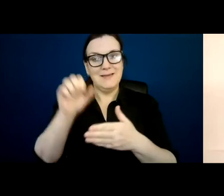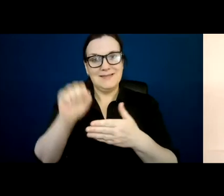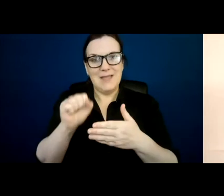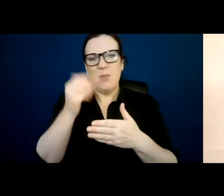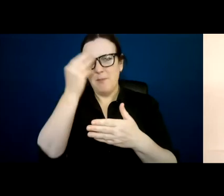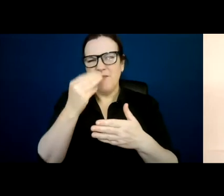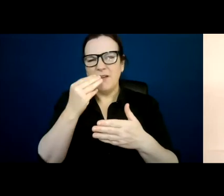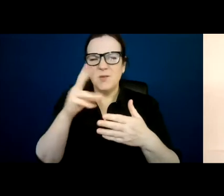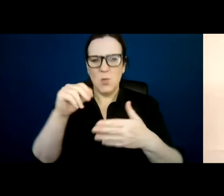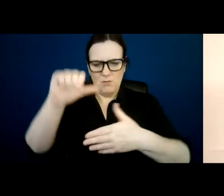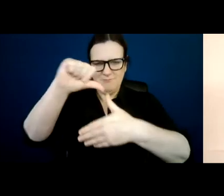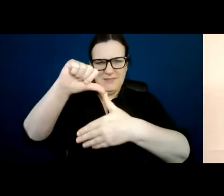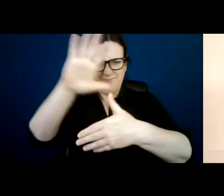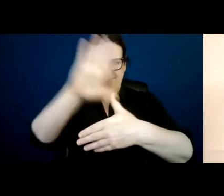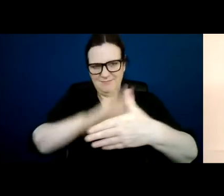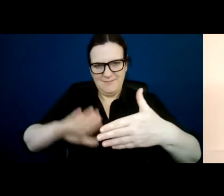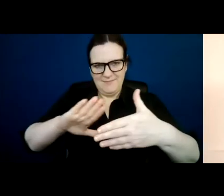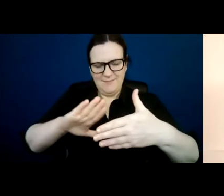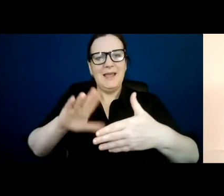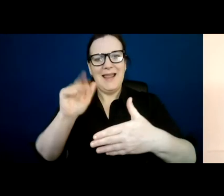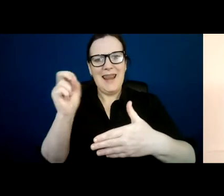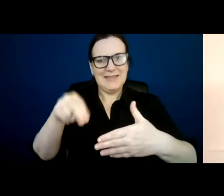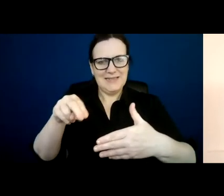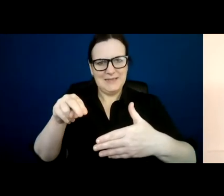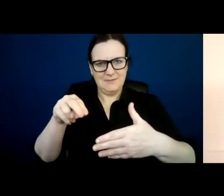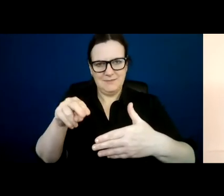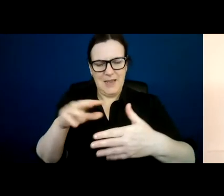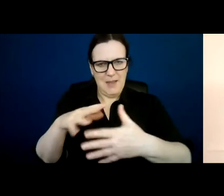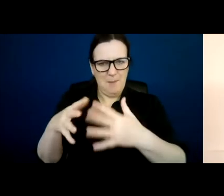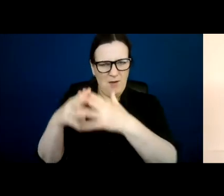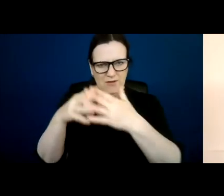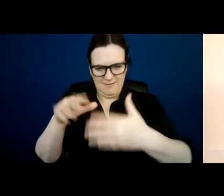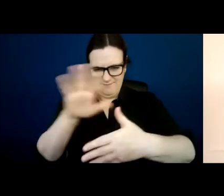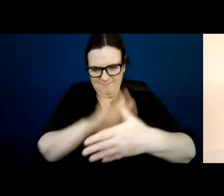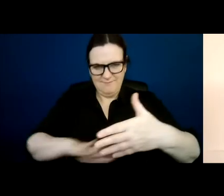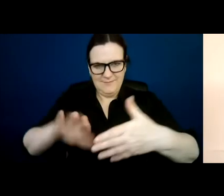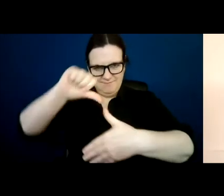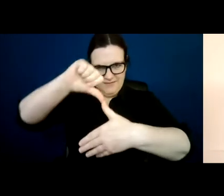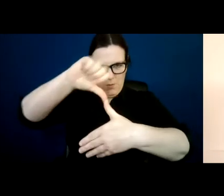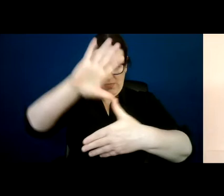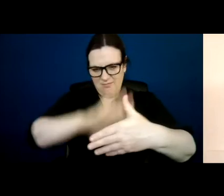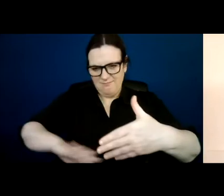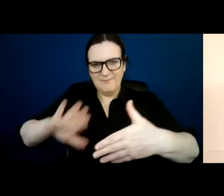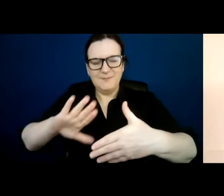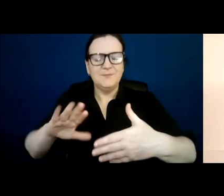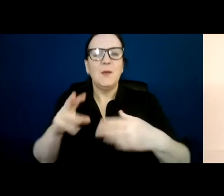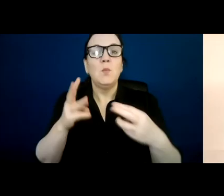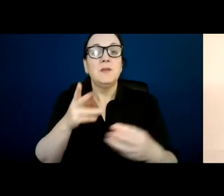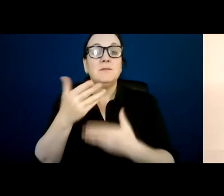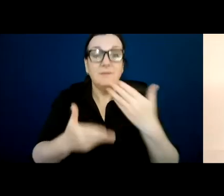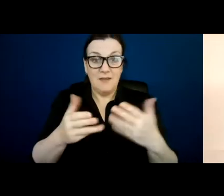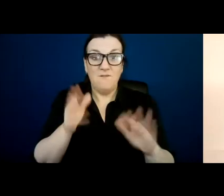just to include Costa Rica in that. I have prepared a presentation that I think